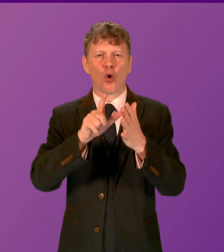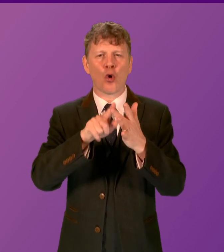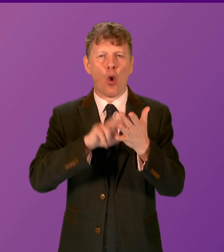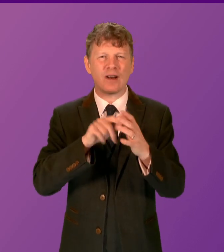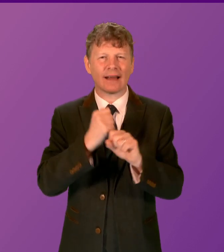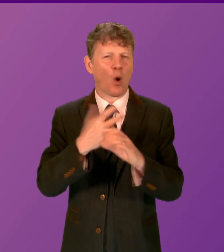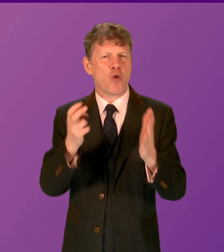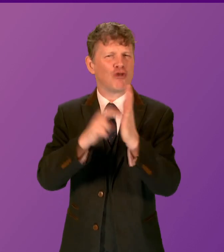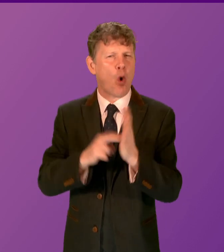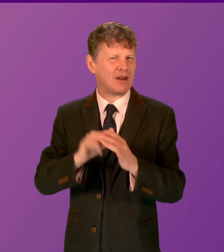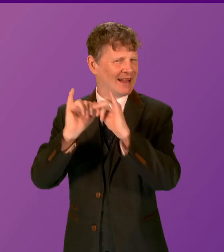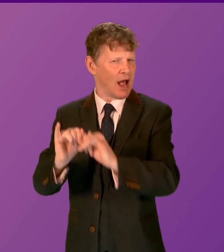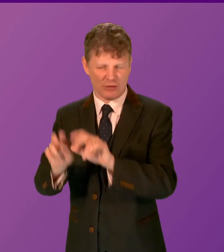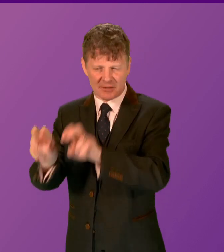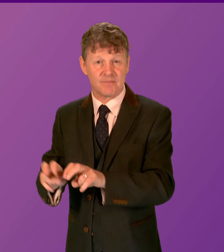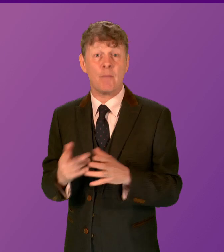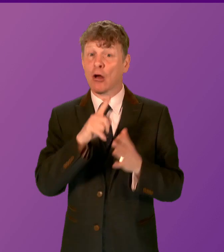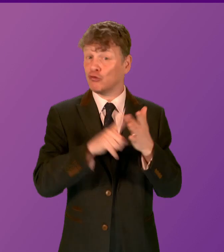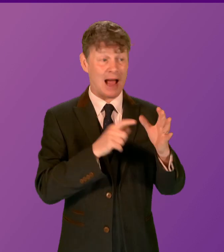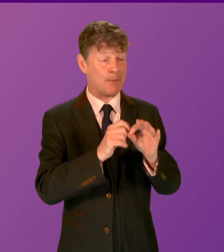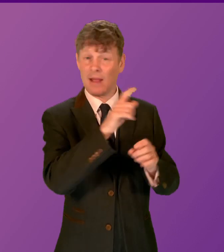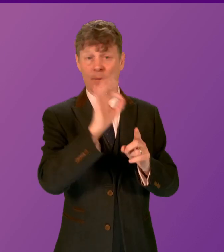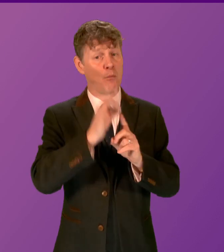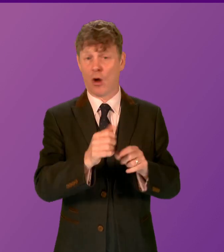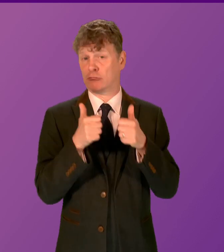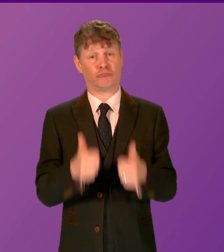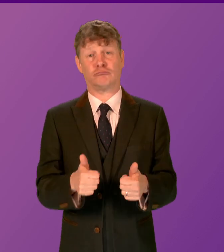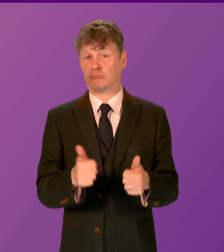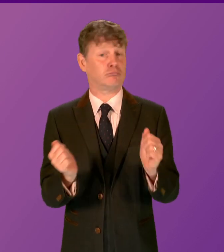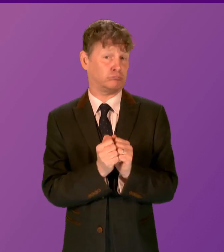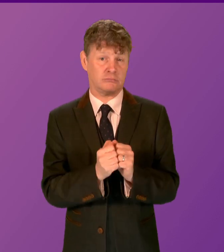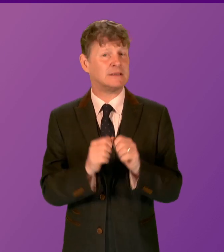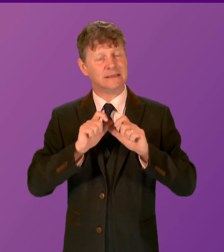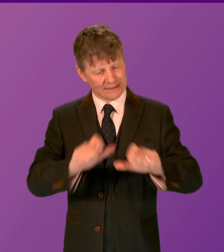Nonetheless, Jackie Baillie remains correct that there are still—exceptionally, and